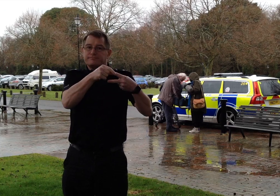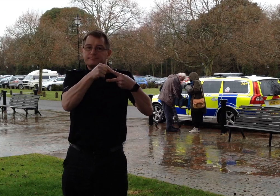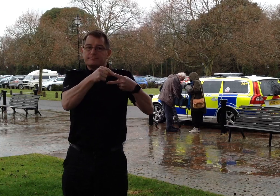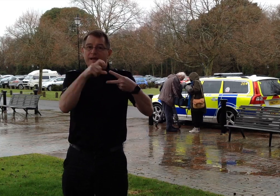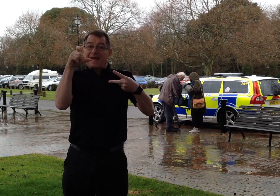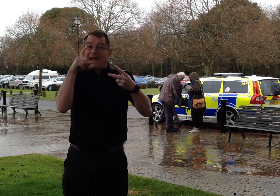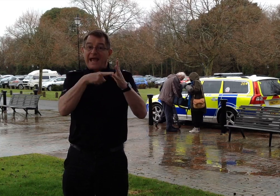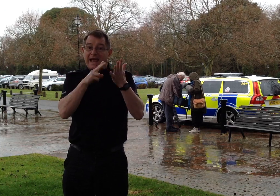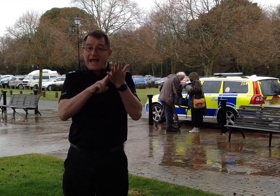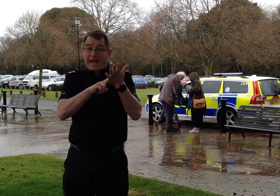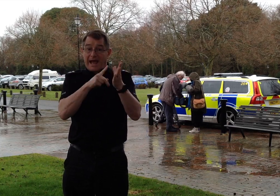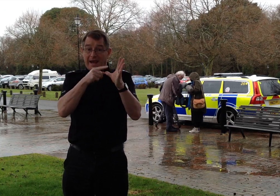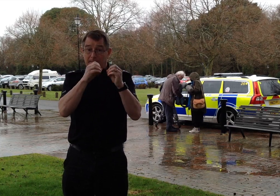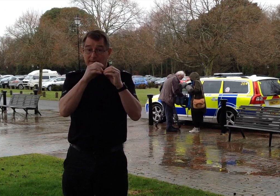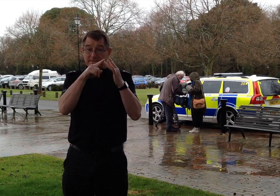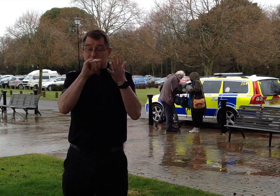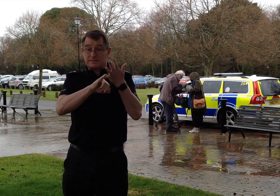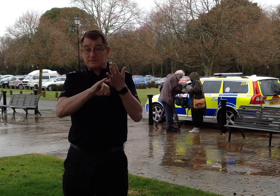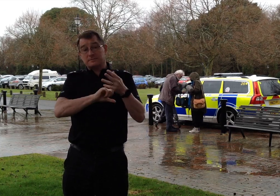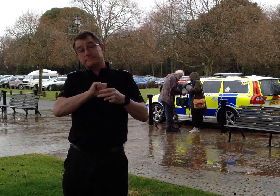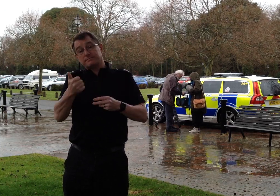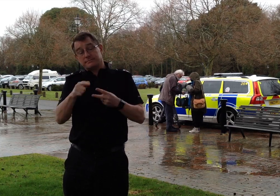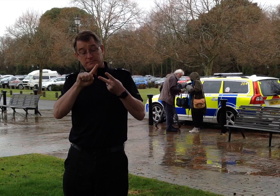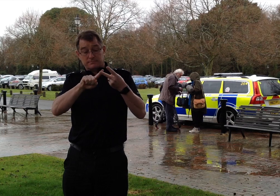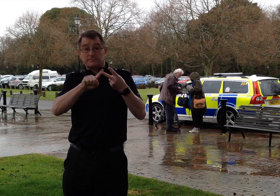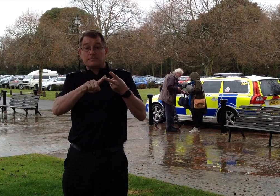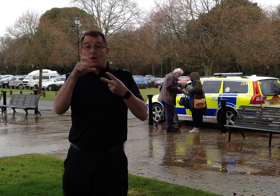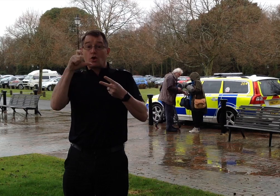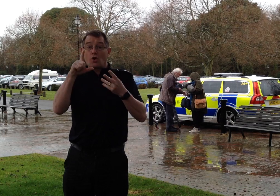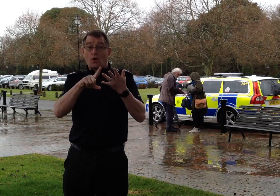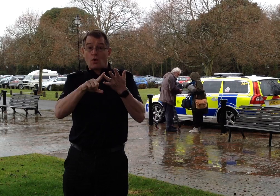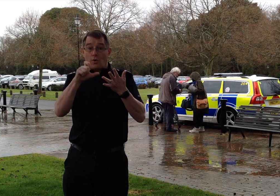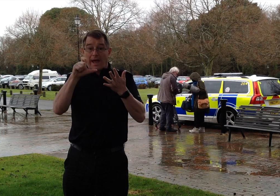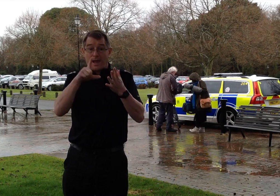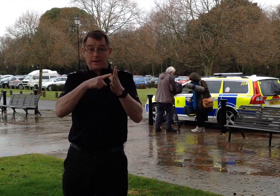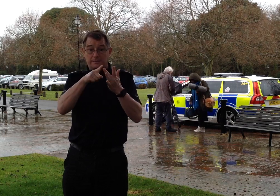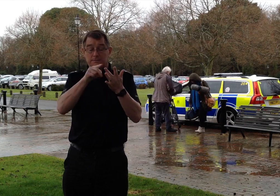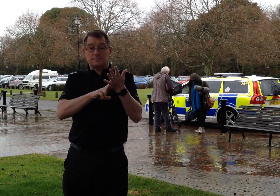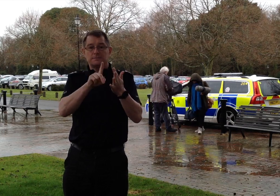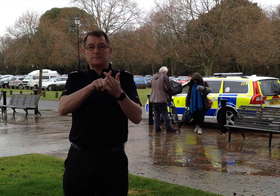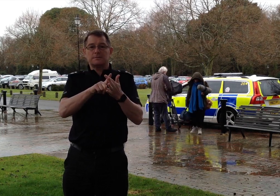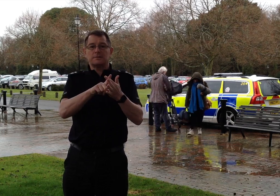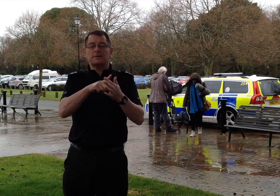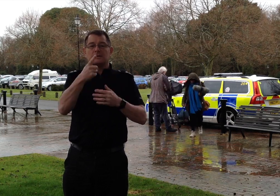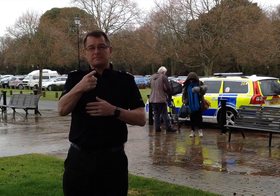... cannabis and cocaine